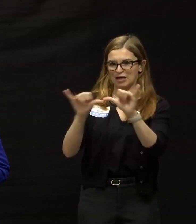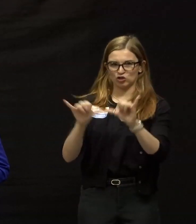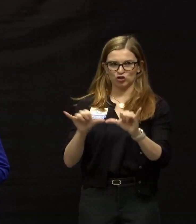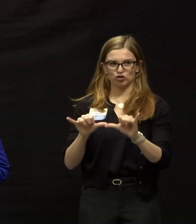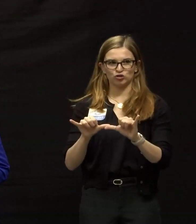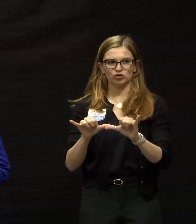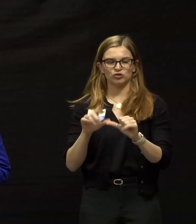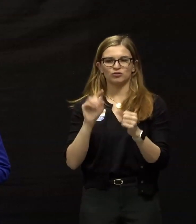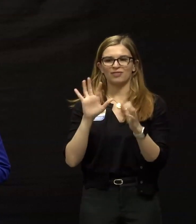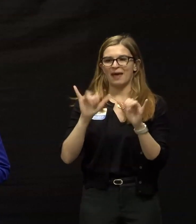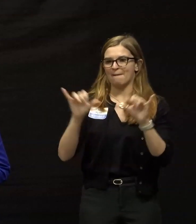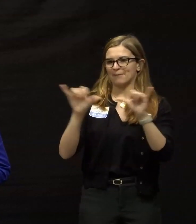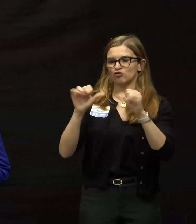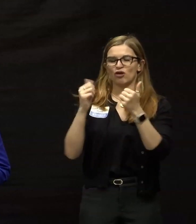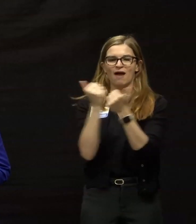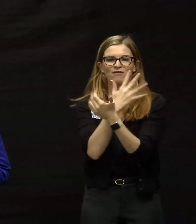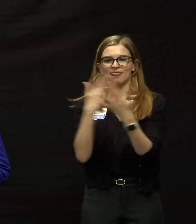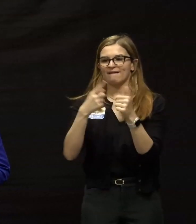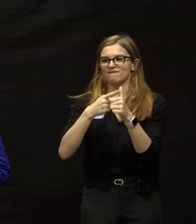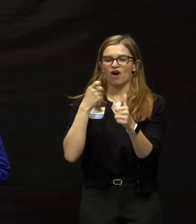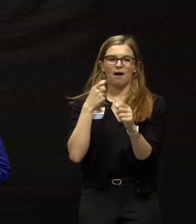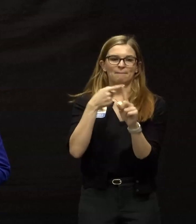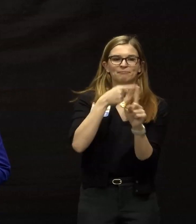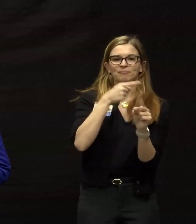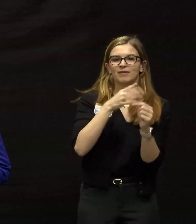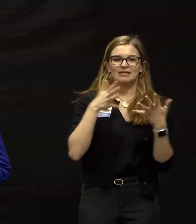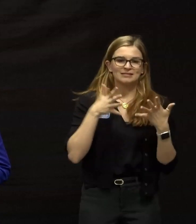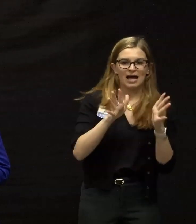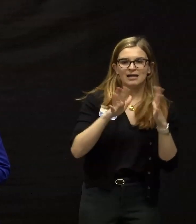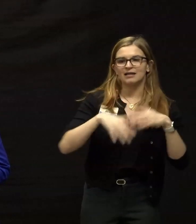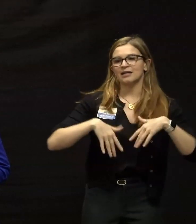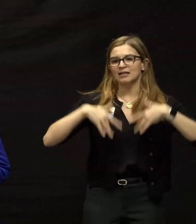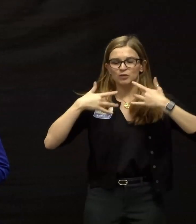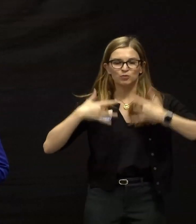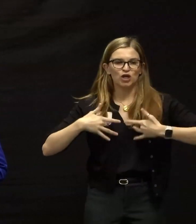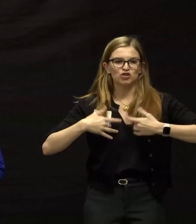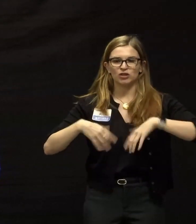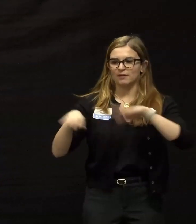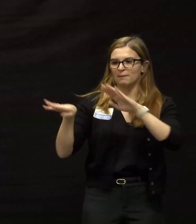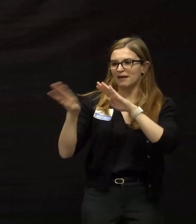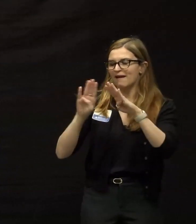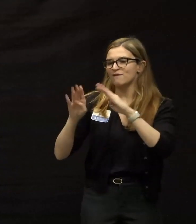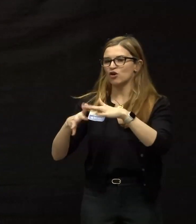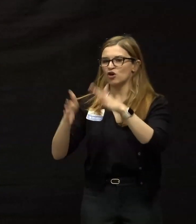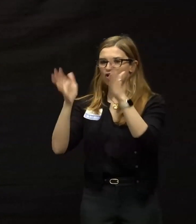And then they are given broad measures of everything from, it can be anxiety, depression,